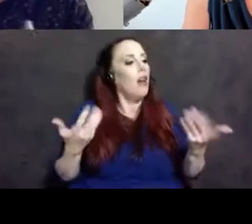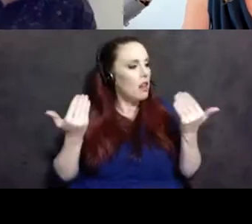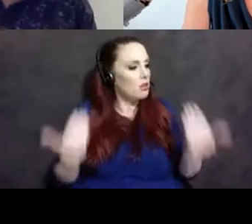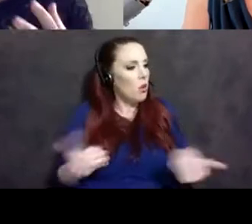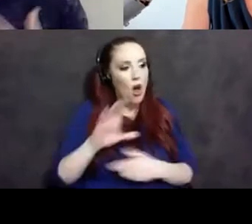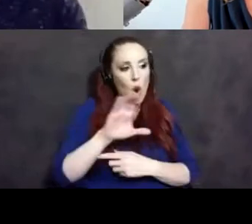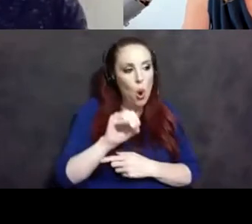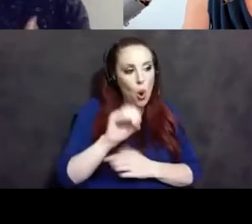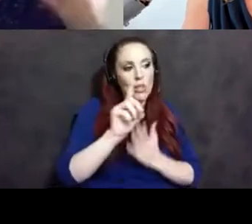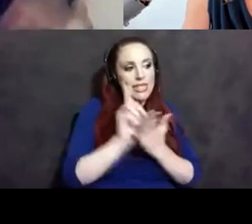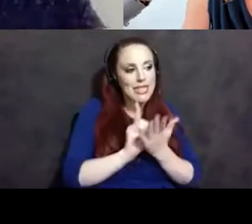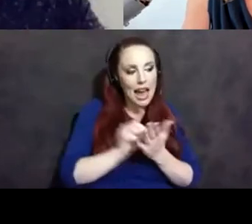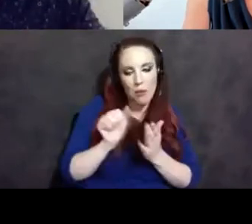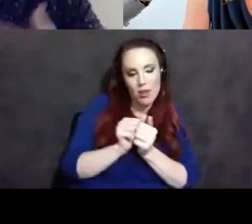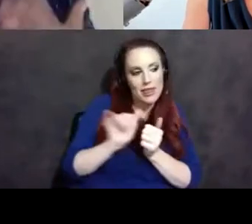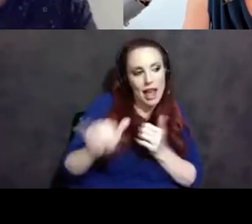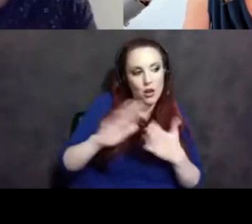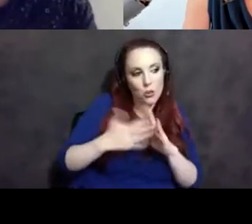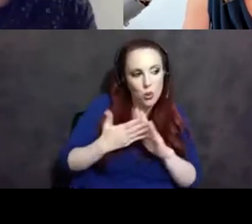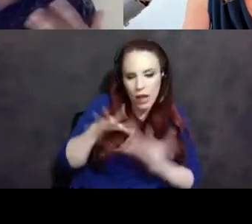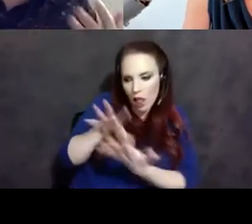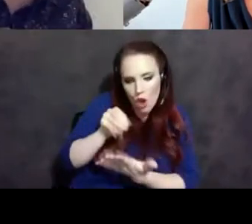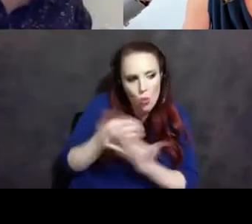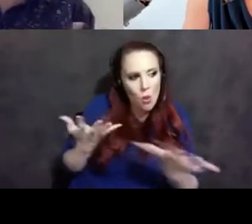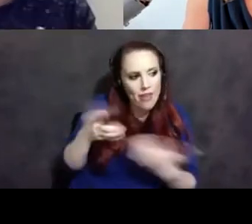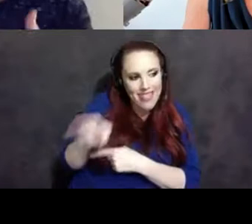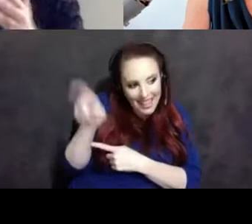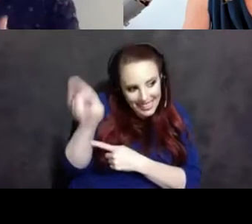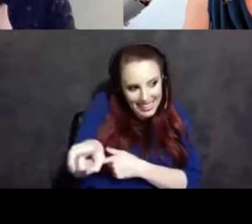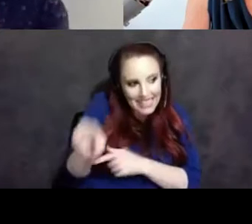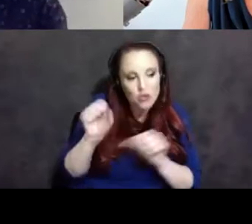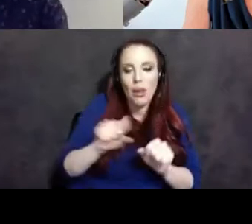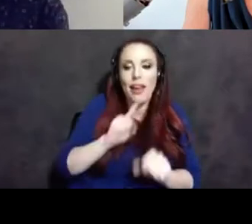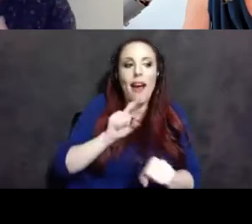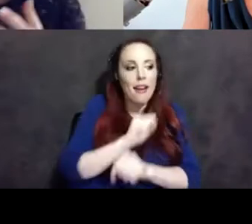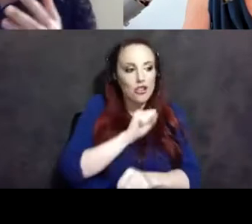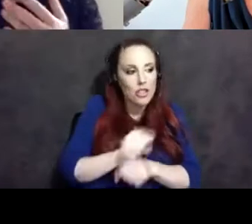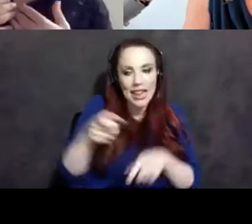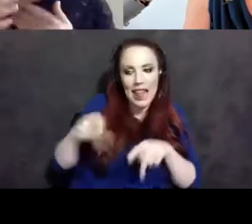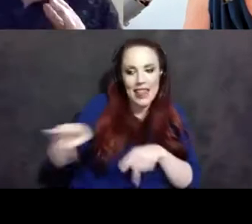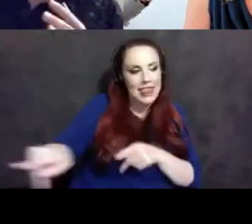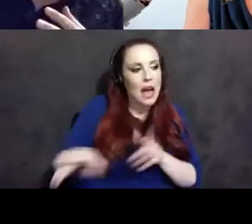Know what they need so we can actually help them build it? Instead of, we know what they need.